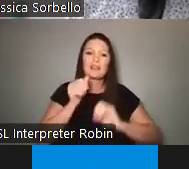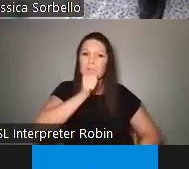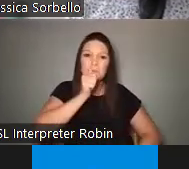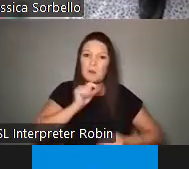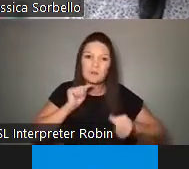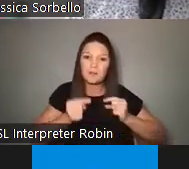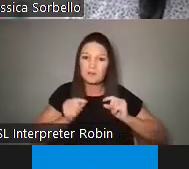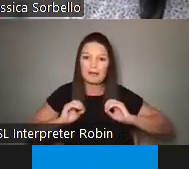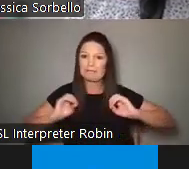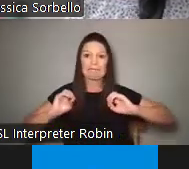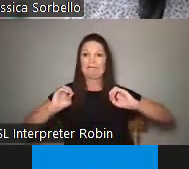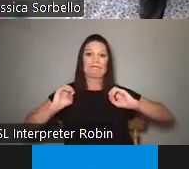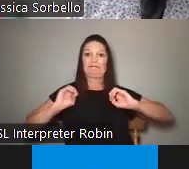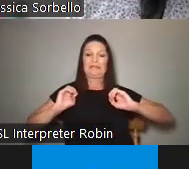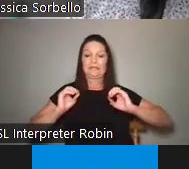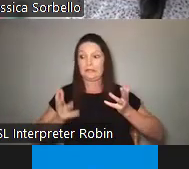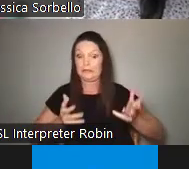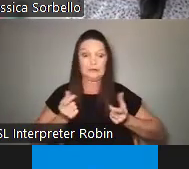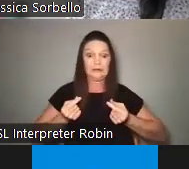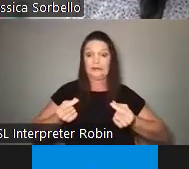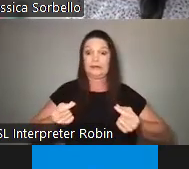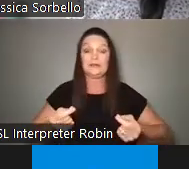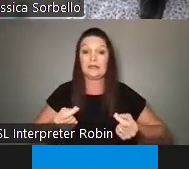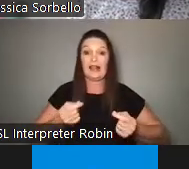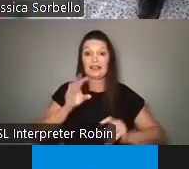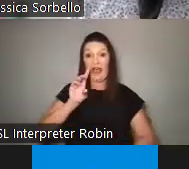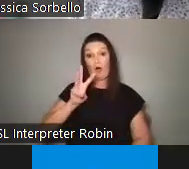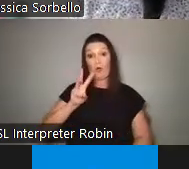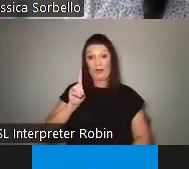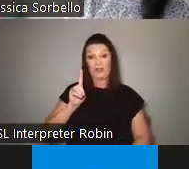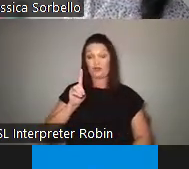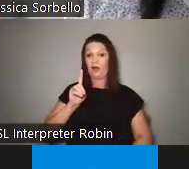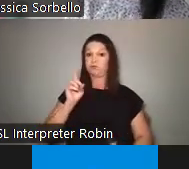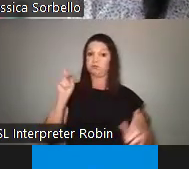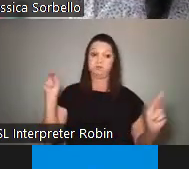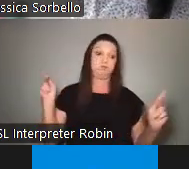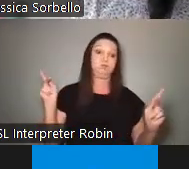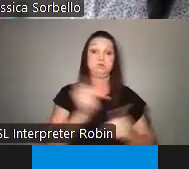of us have experienced. It is really important that we challenge that belief that any substances are good or bad.